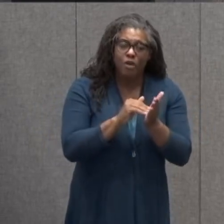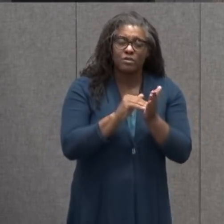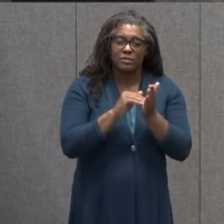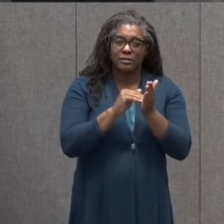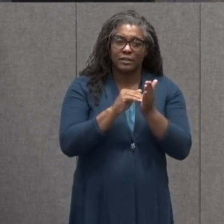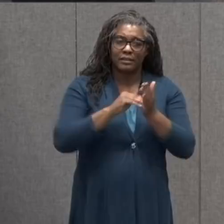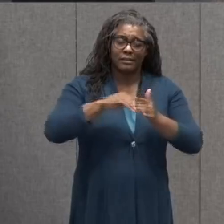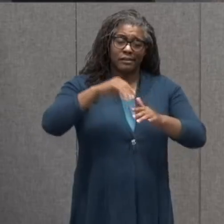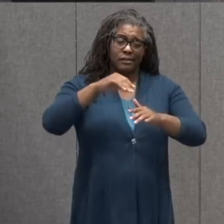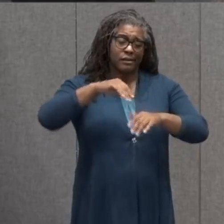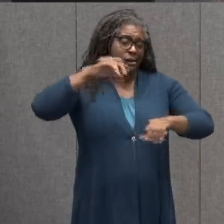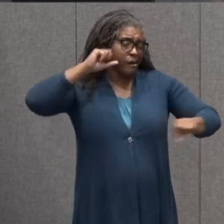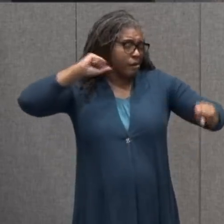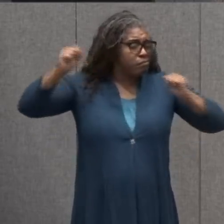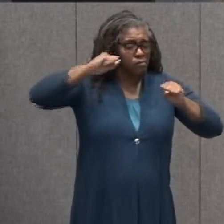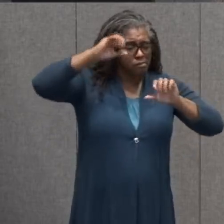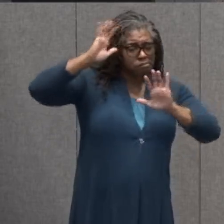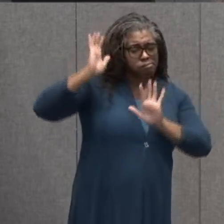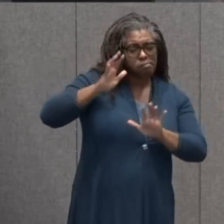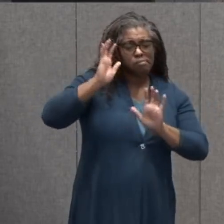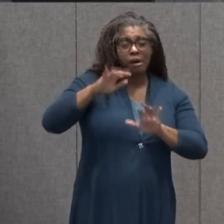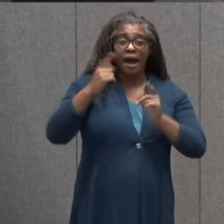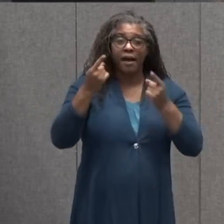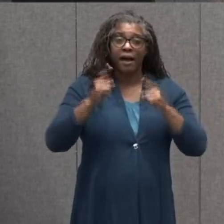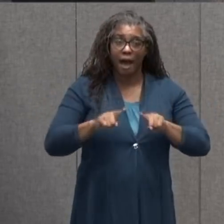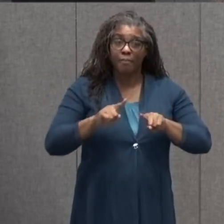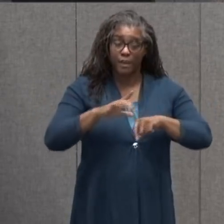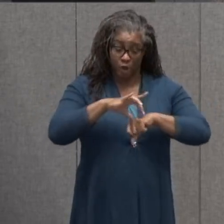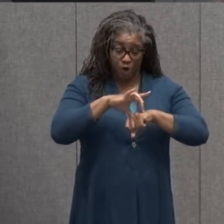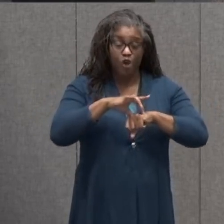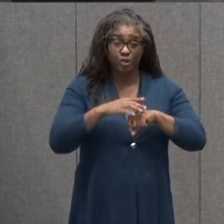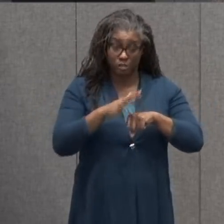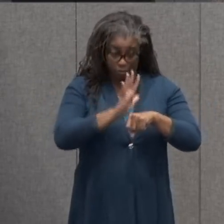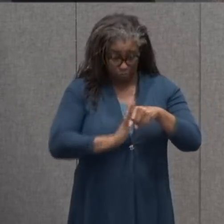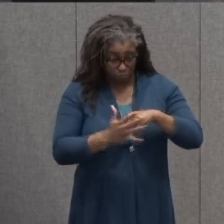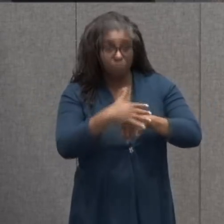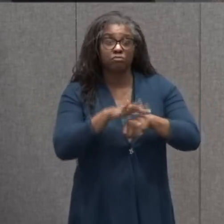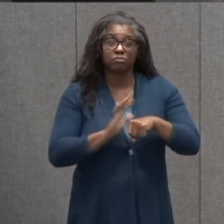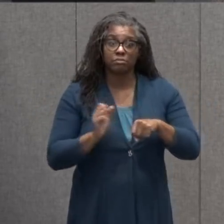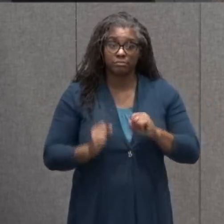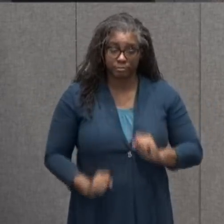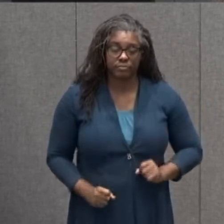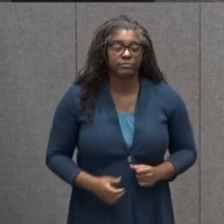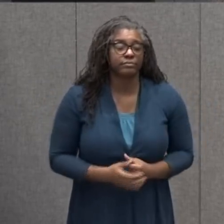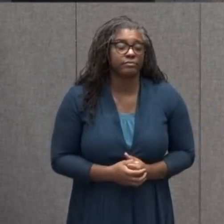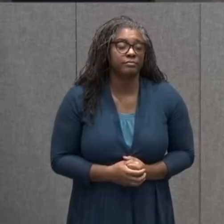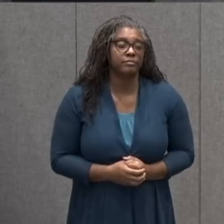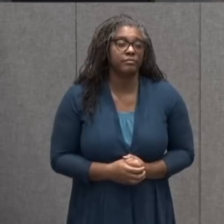That's very interesting. Now, there's more information about thunderstorms